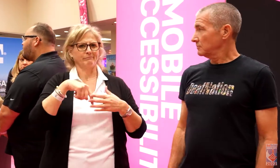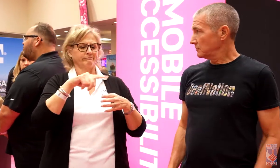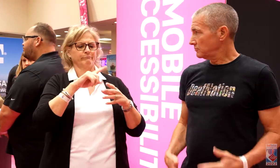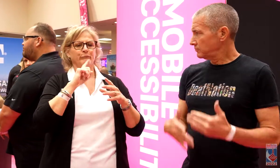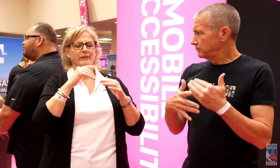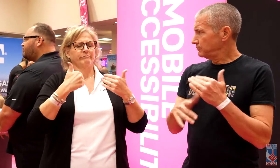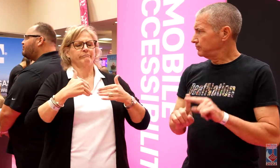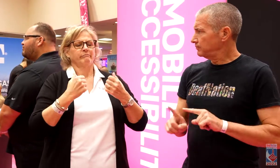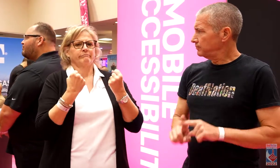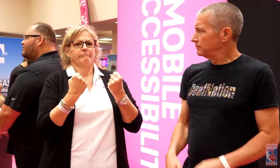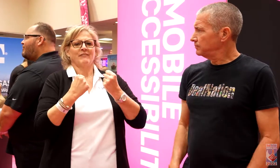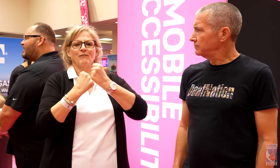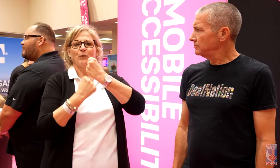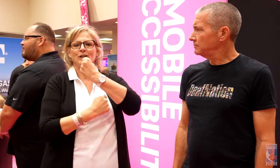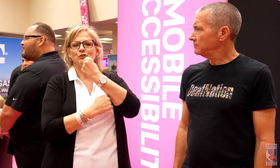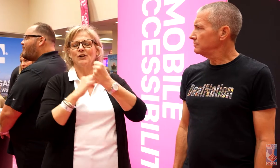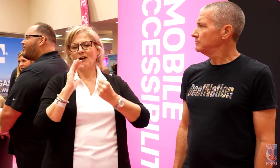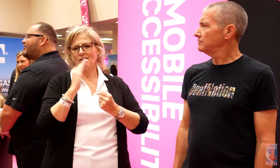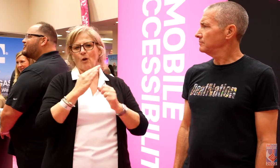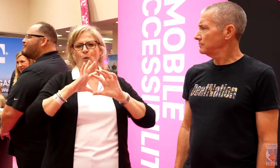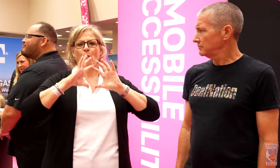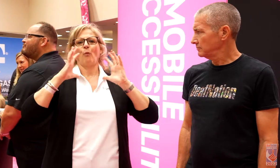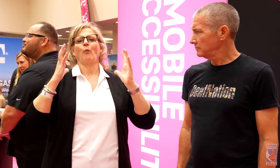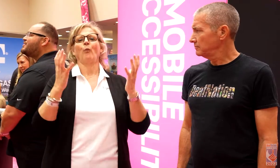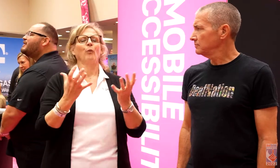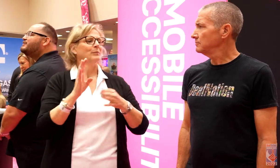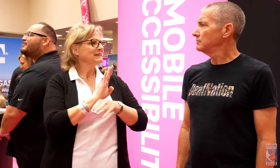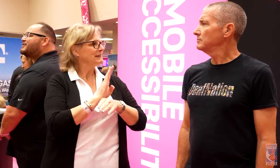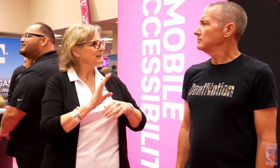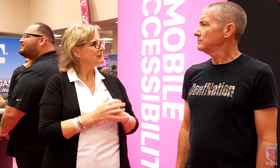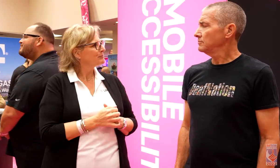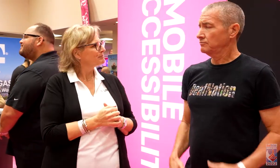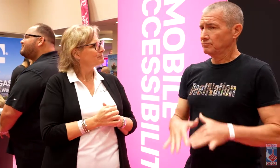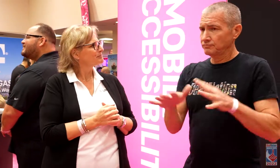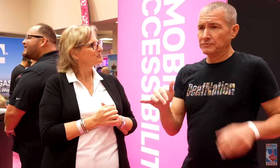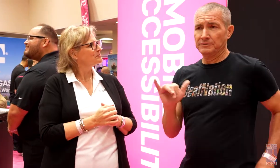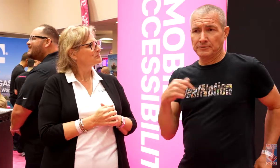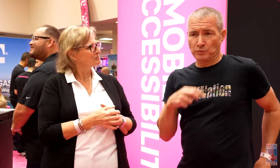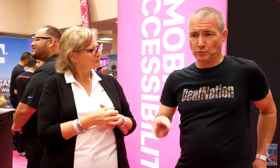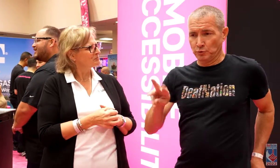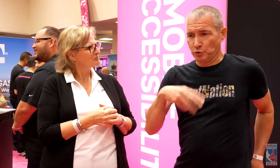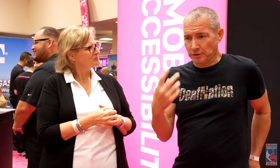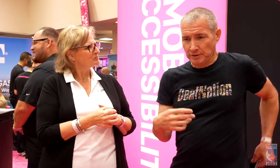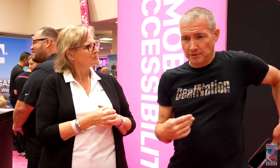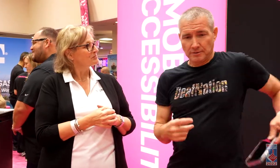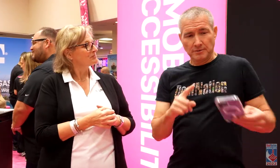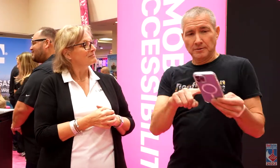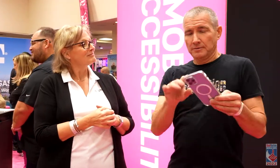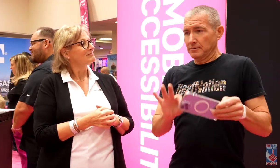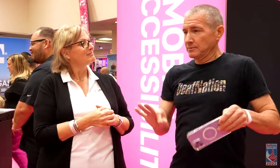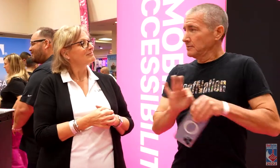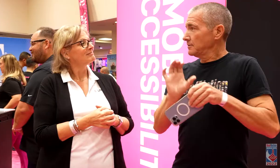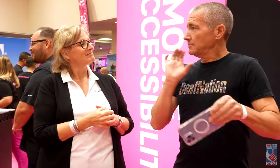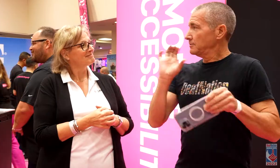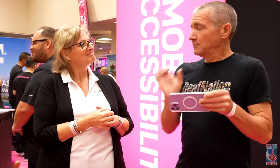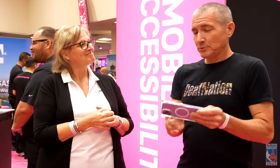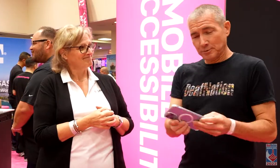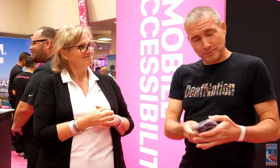That’s really the strong foundation of our whole business. When I travel, this is so important for communication.